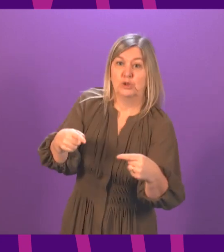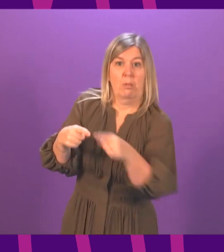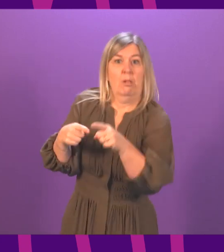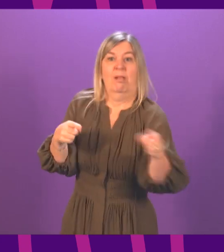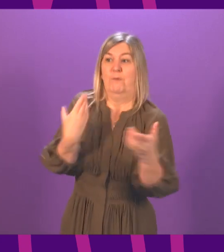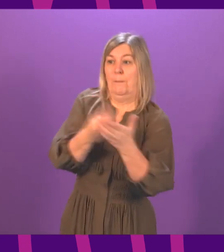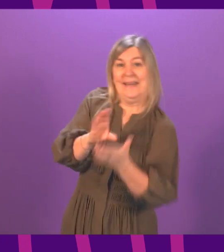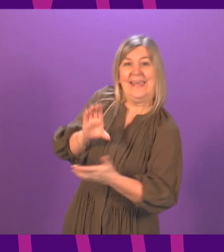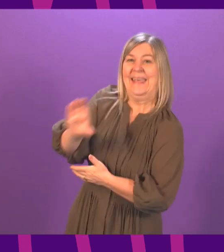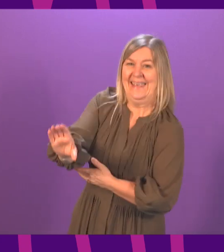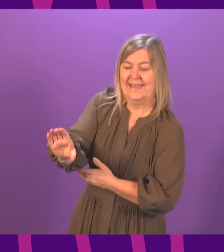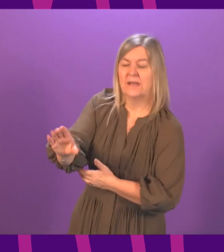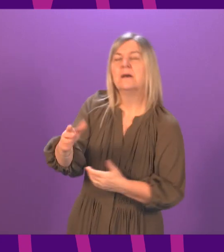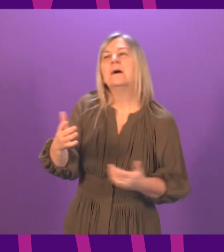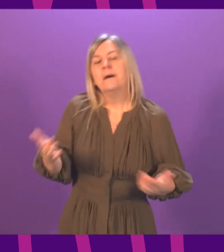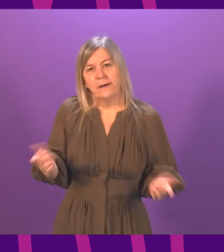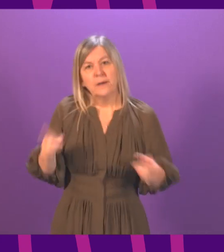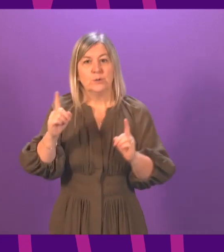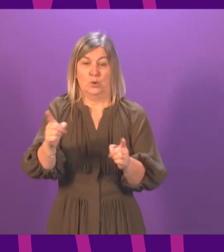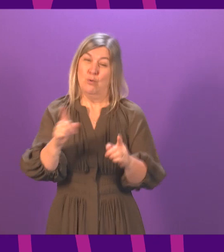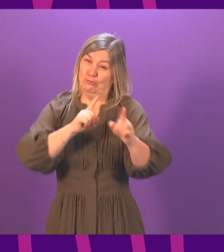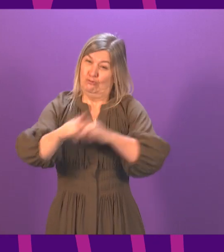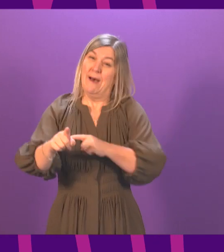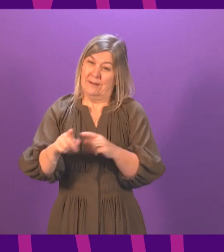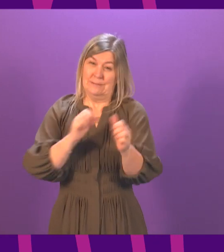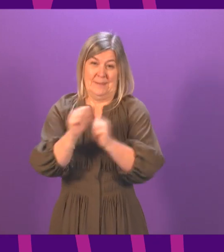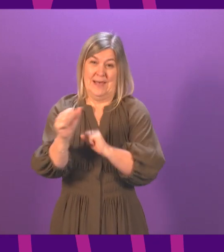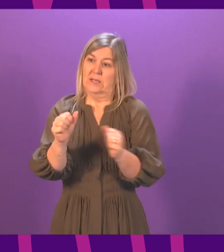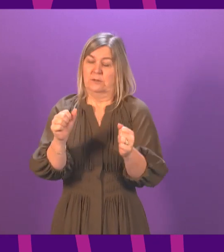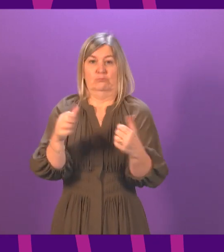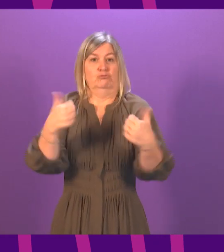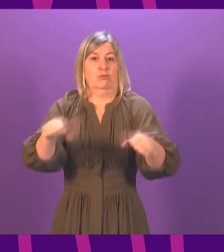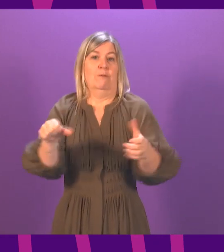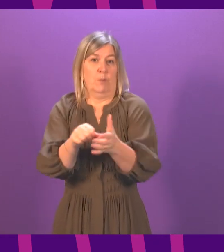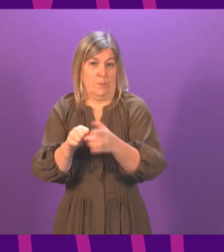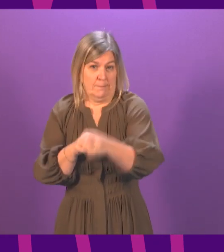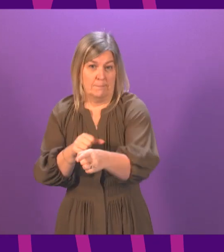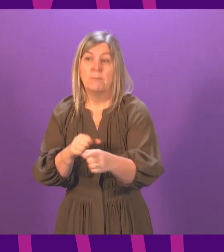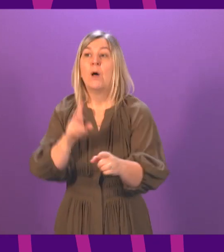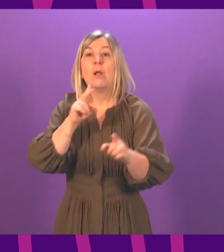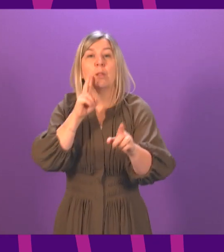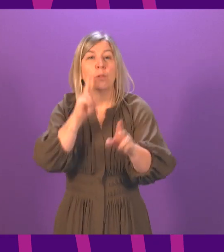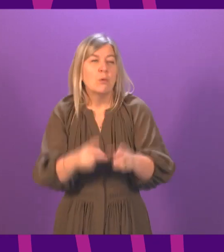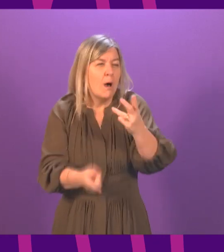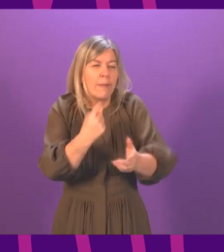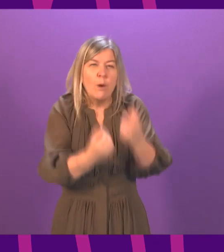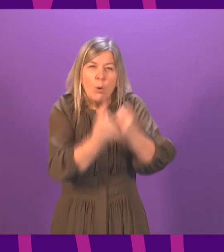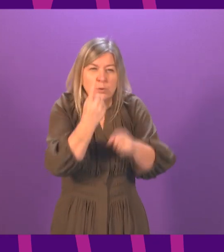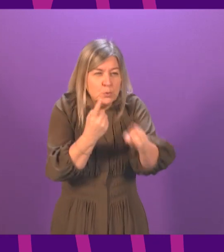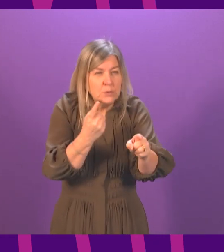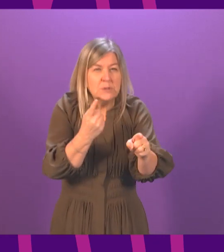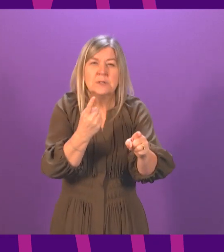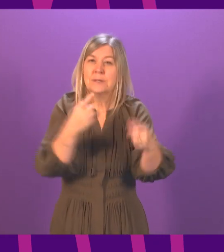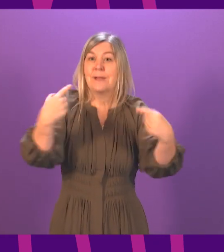that that money gets to businesses as quickly as possible. In addition, we are actively exploring opportunities to further widen access to the fund.